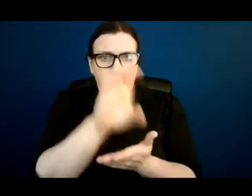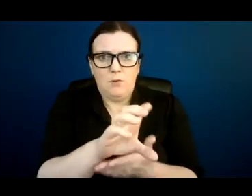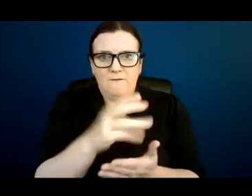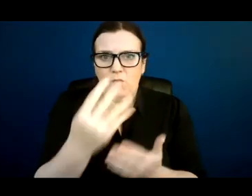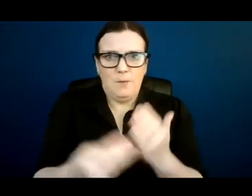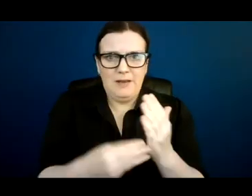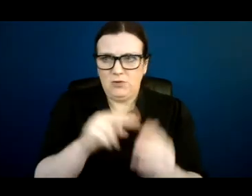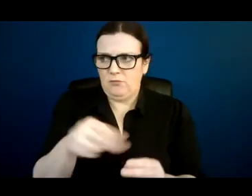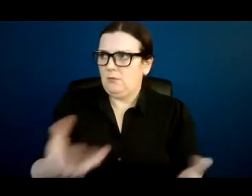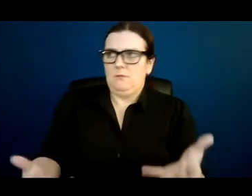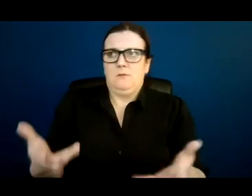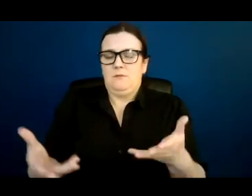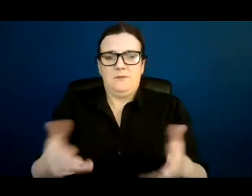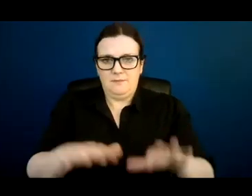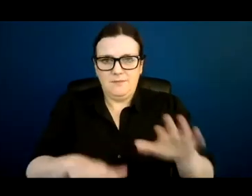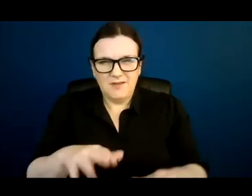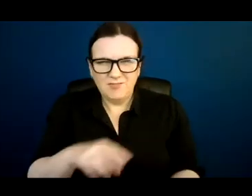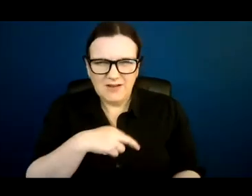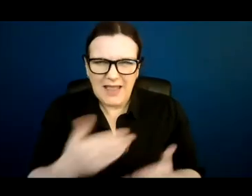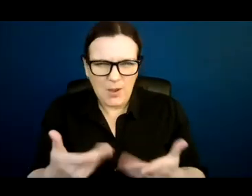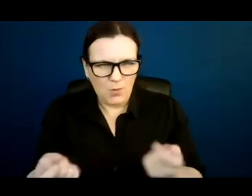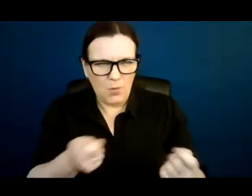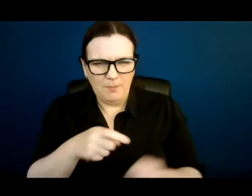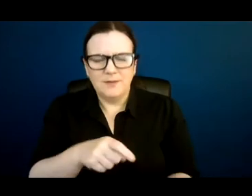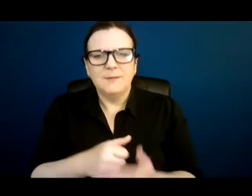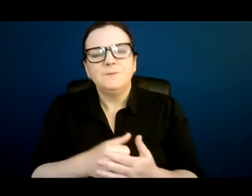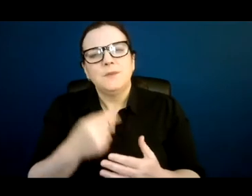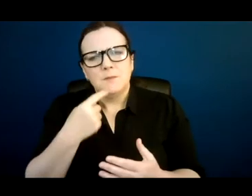The other challenges I have is even for my own office, I have over 700 cases and